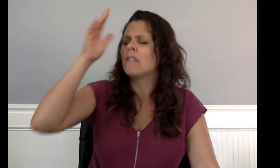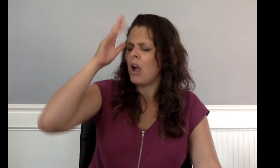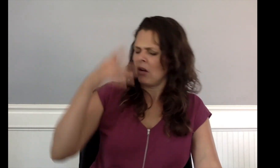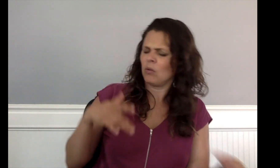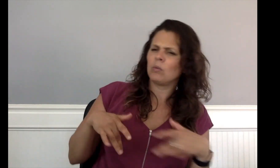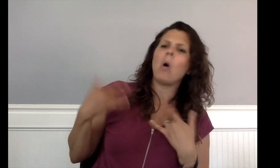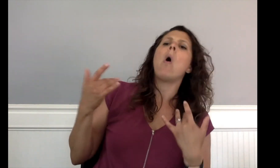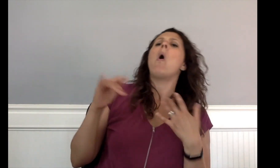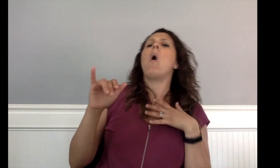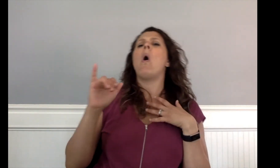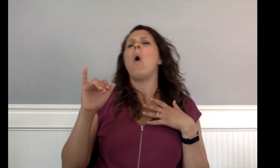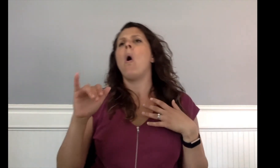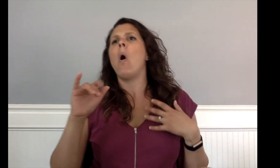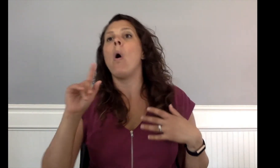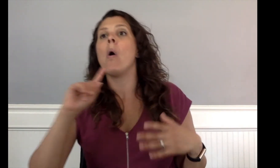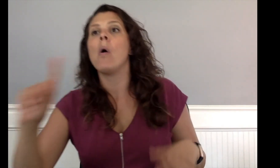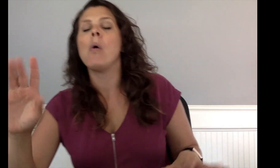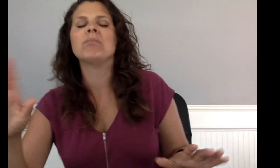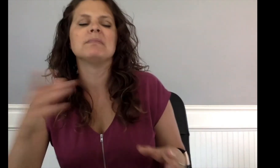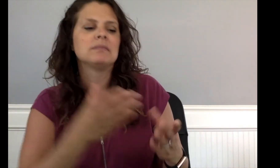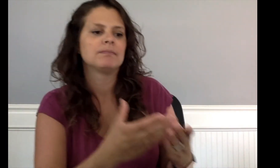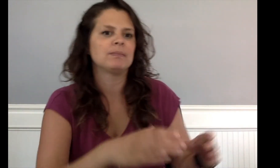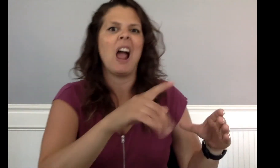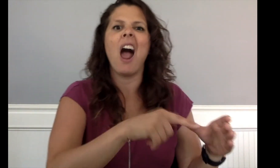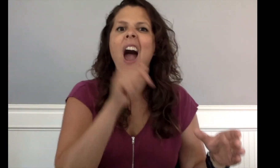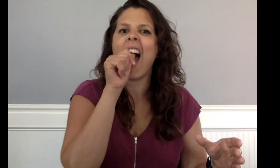“What intrigue? Well . . .” Mr. Castle reached for